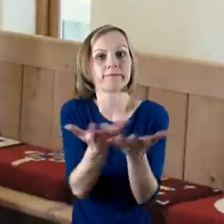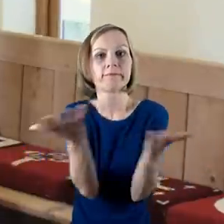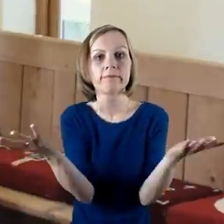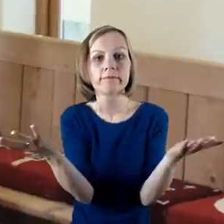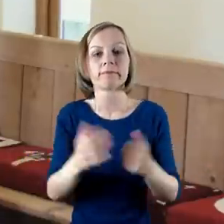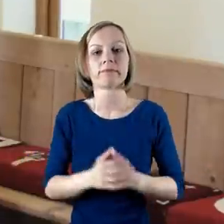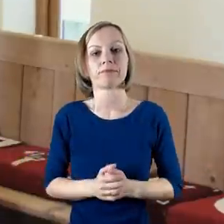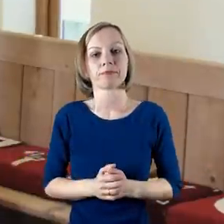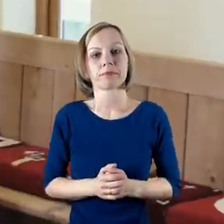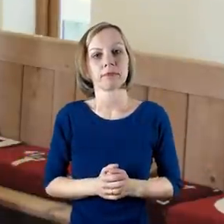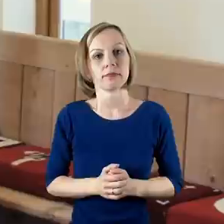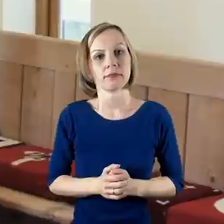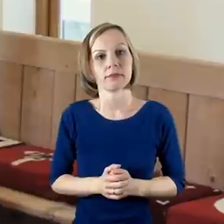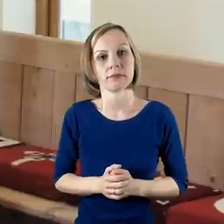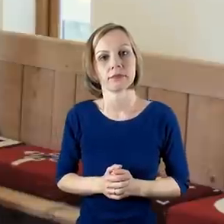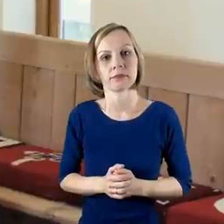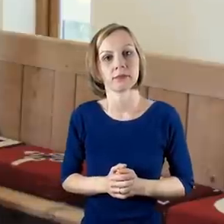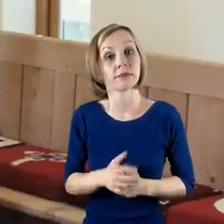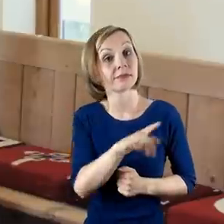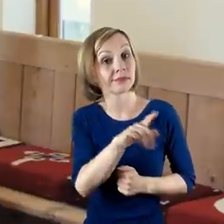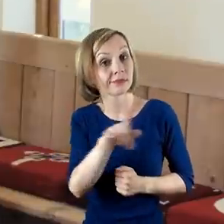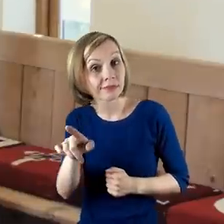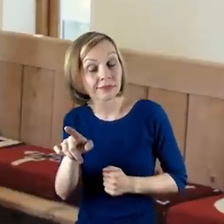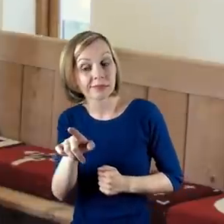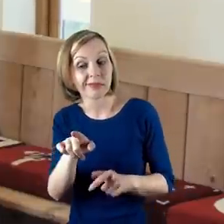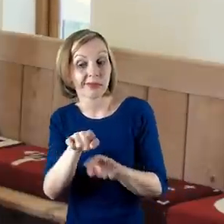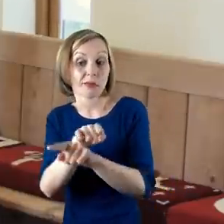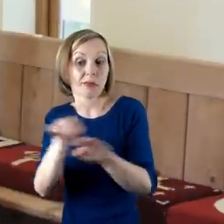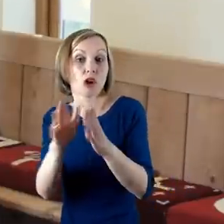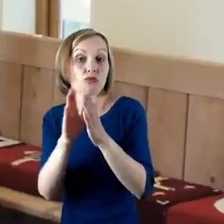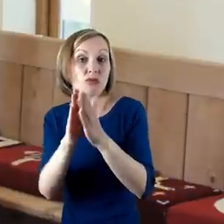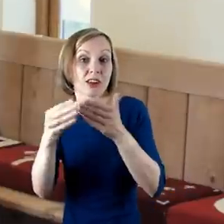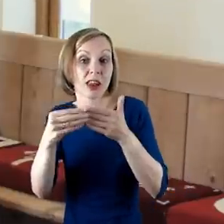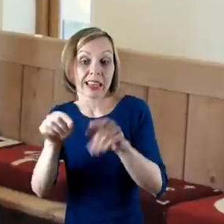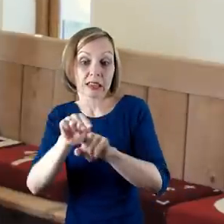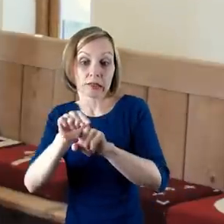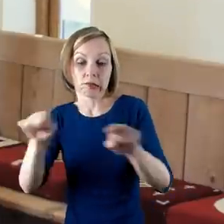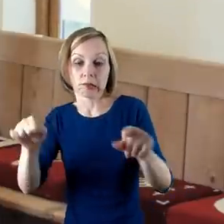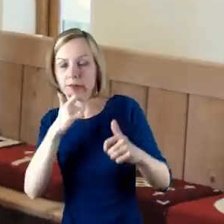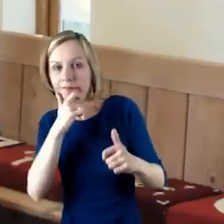It's not the only time religious people don't come out of a story too well after judging the behaviour of others